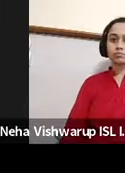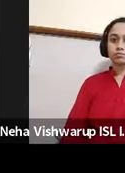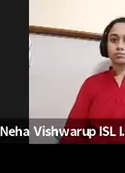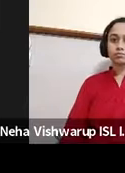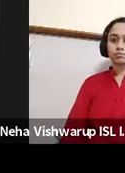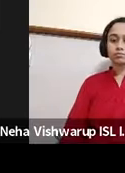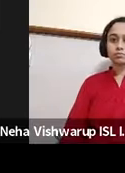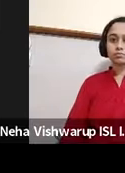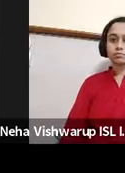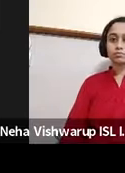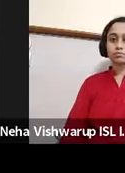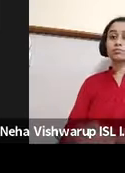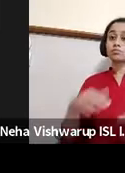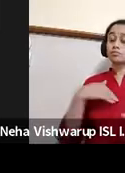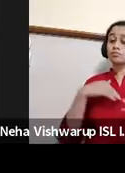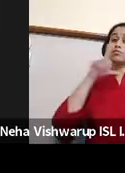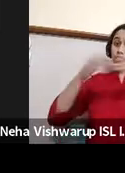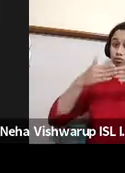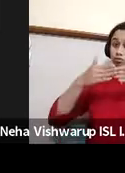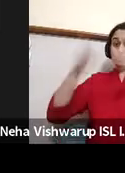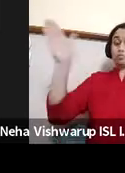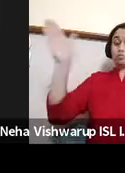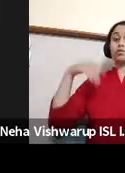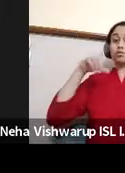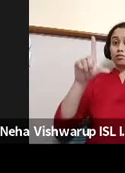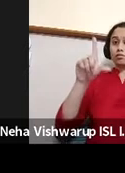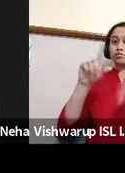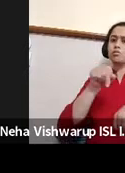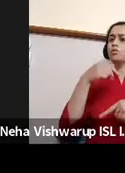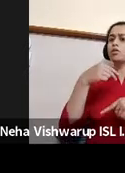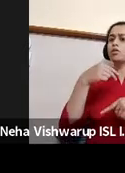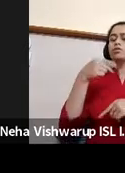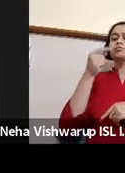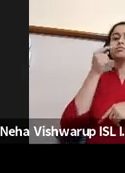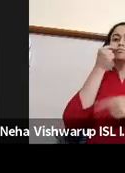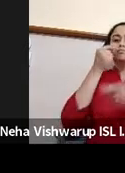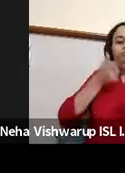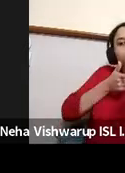so the exhibition opens with an image of an unnamed farmer from Madhya Pradesh who in